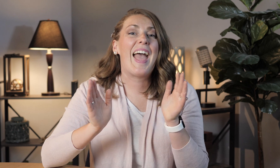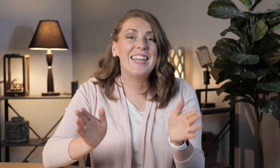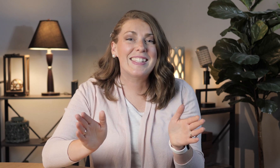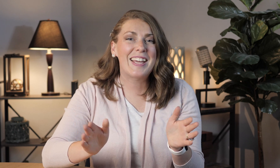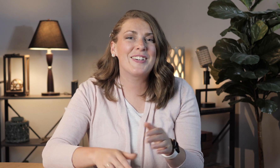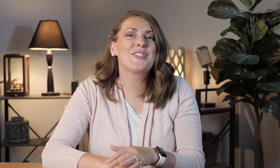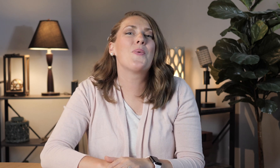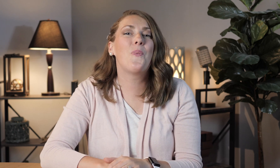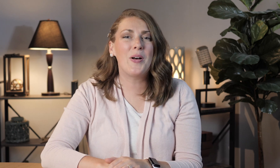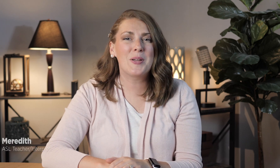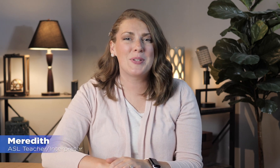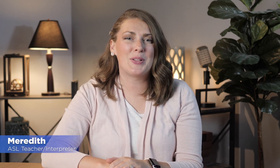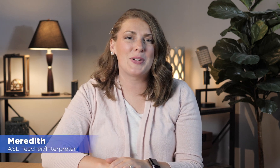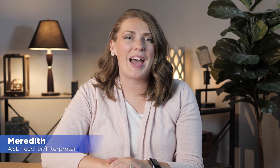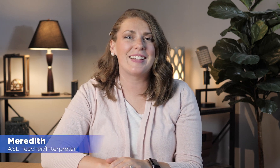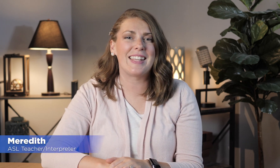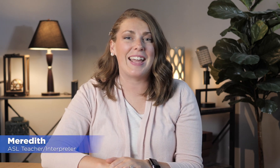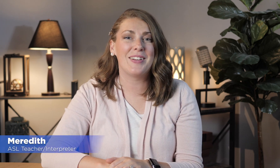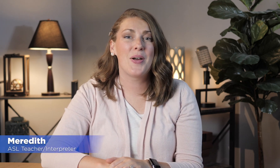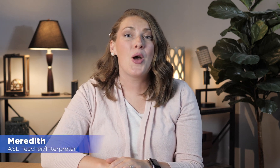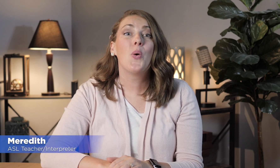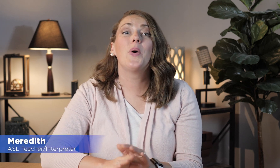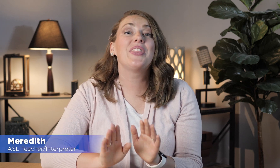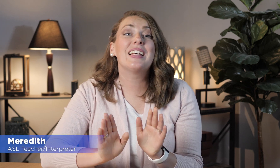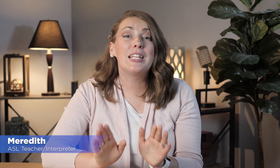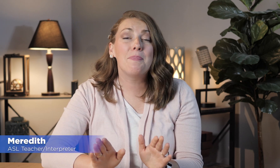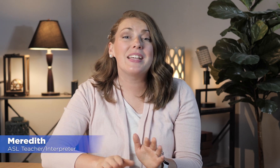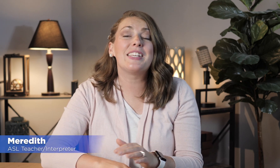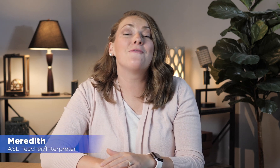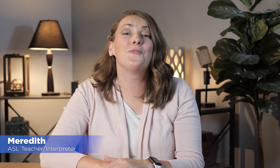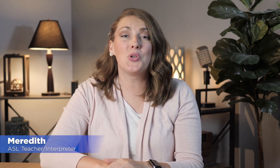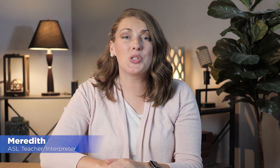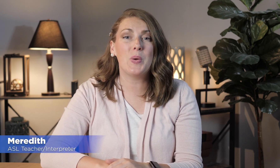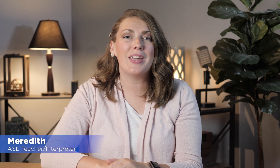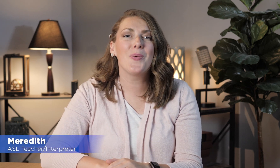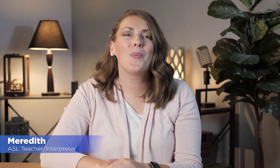Hey signers! Welcome to Learn How to Sign. With the Olympics in full swing,